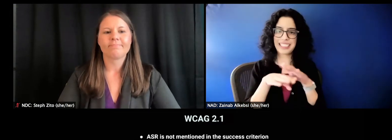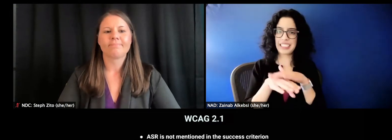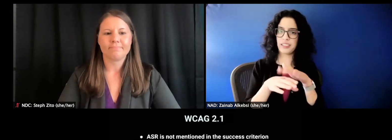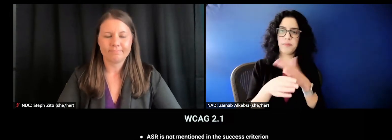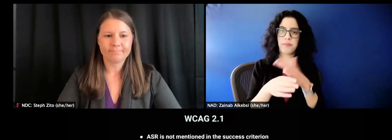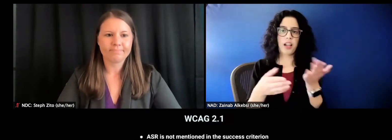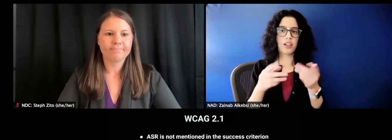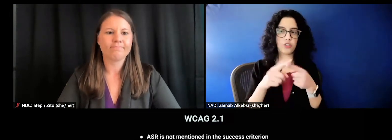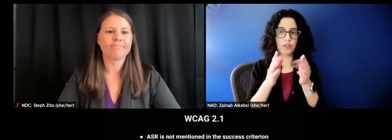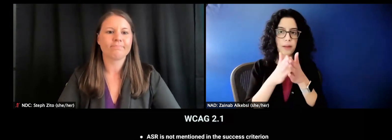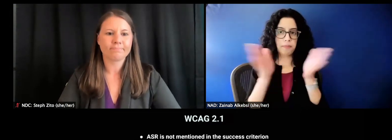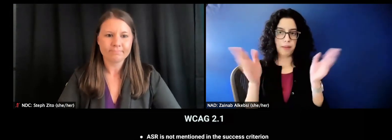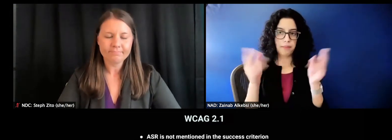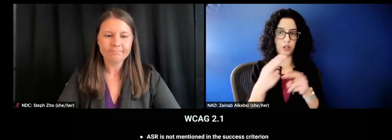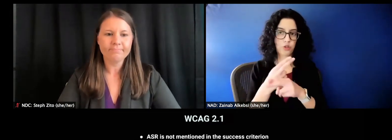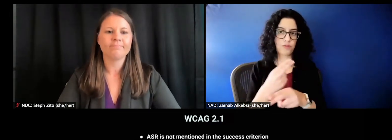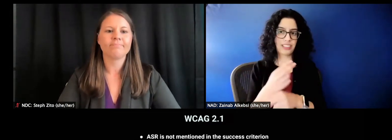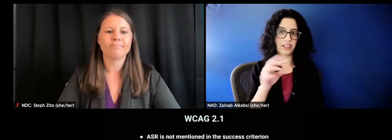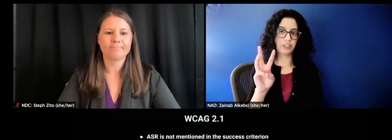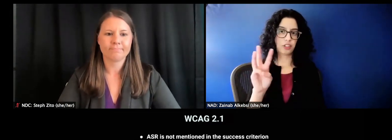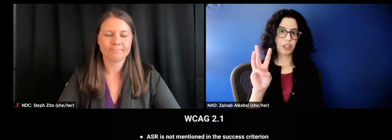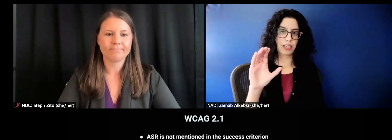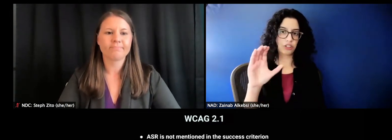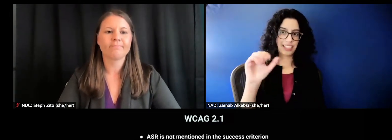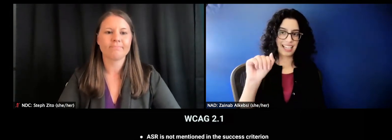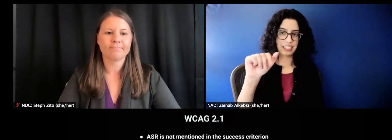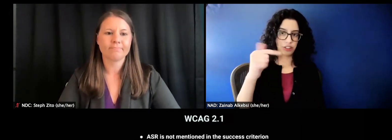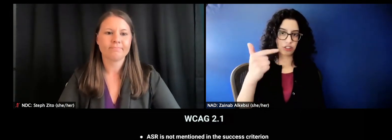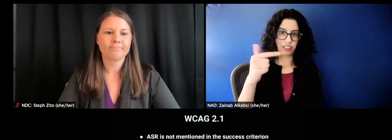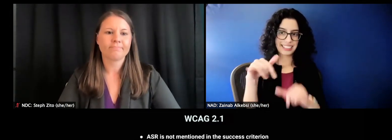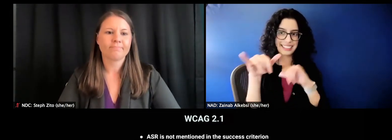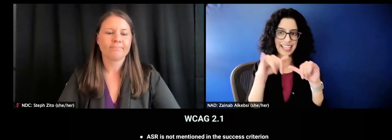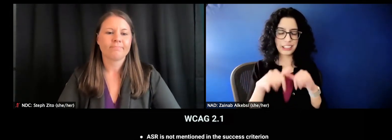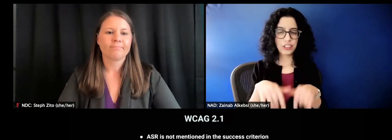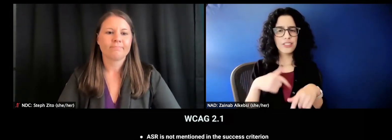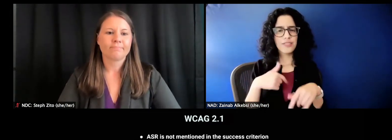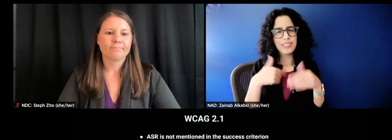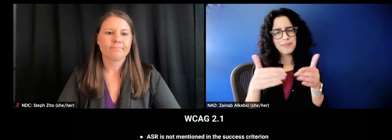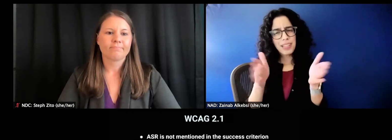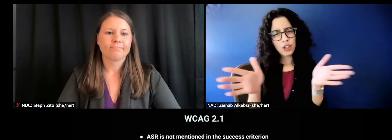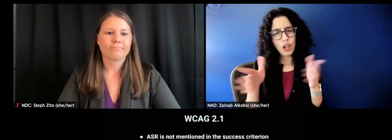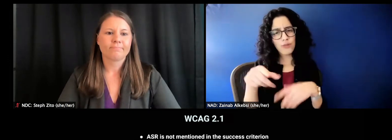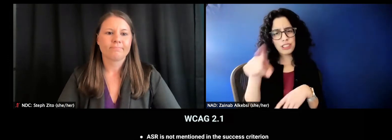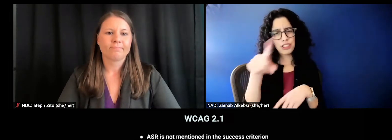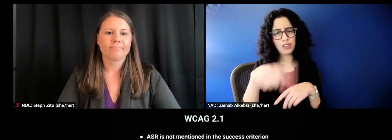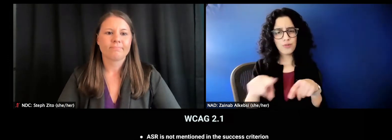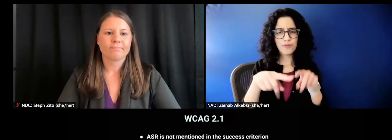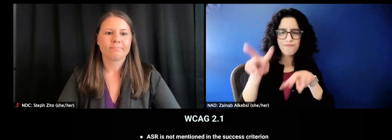accessible to the public using the WCAG Web Content Accessibility Guidelines standards,